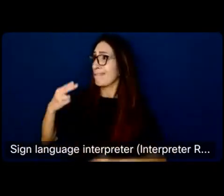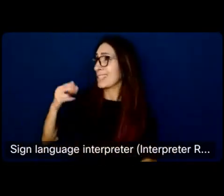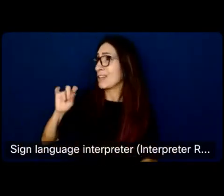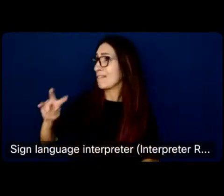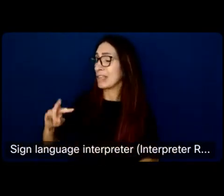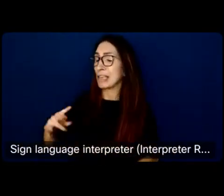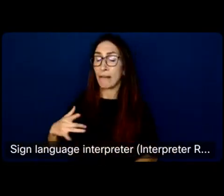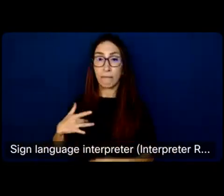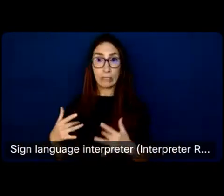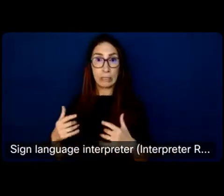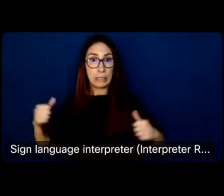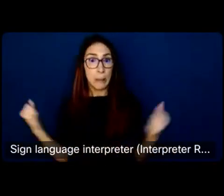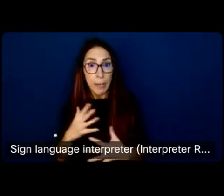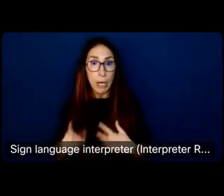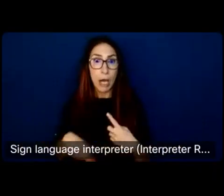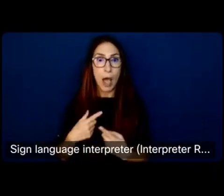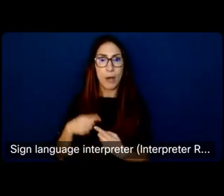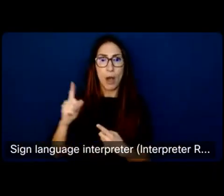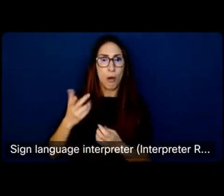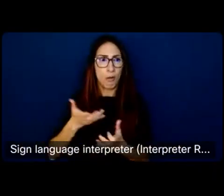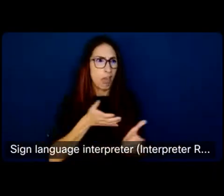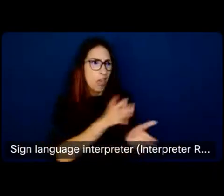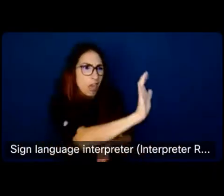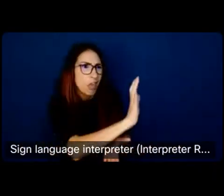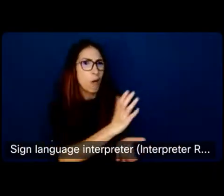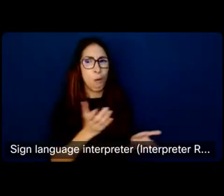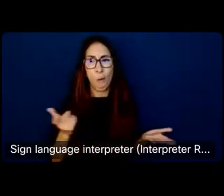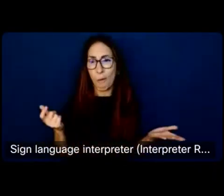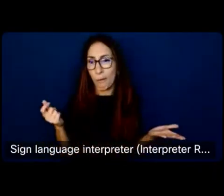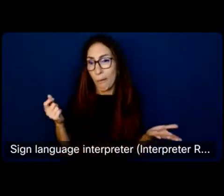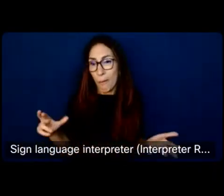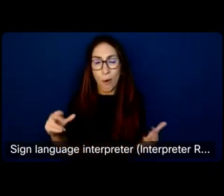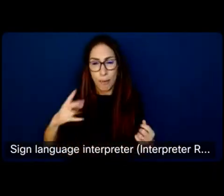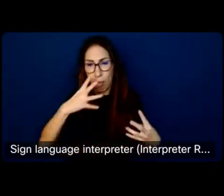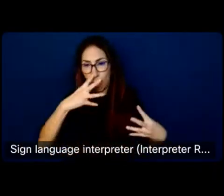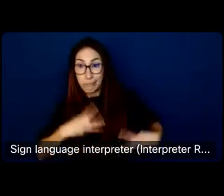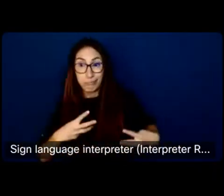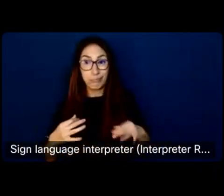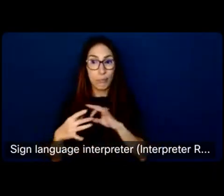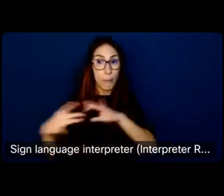tell someone their status. And so we have to make sure that we